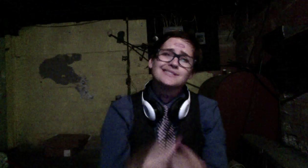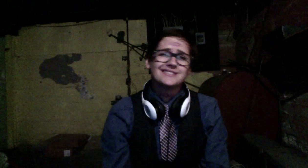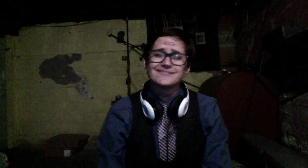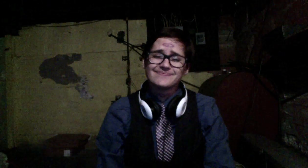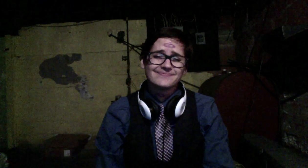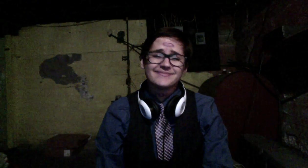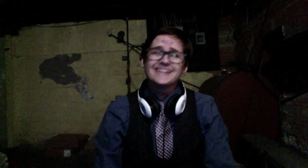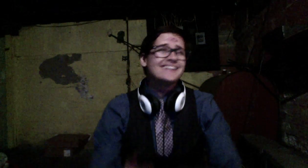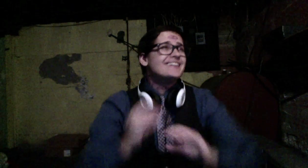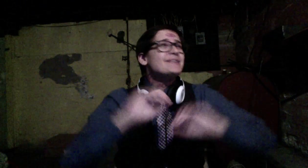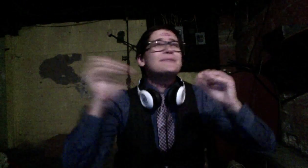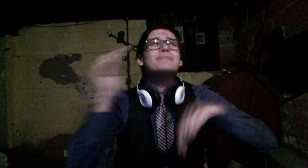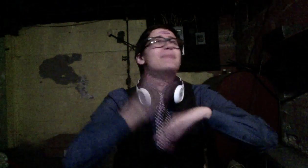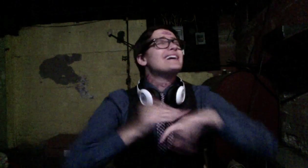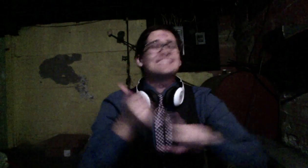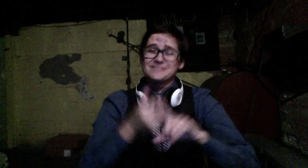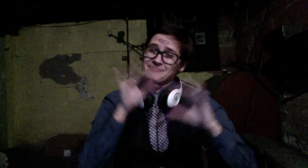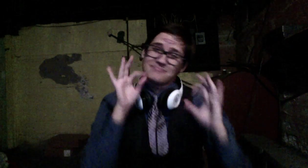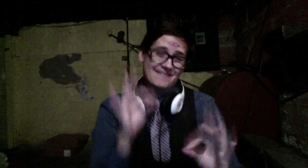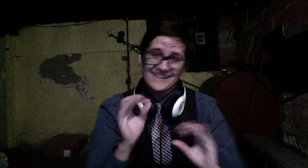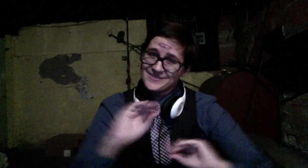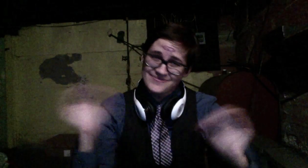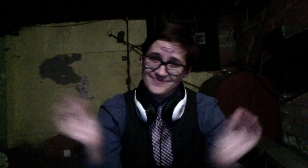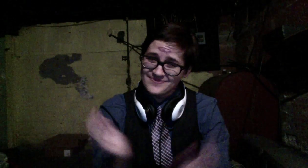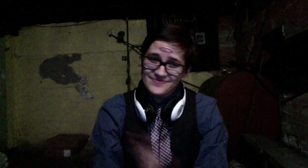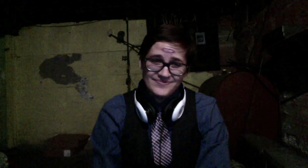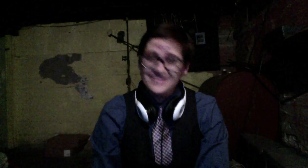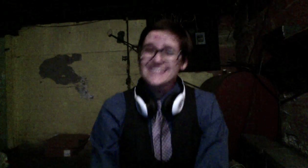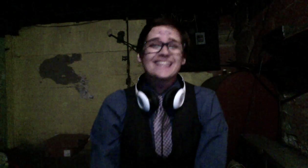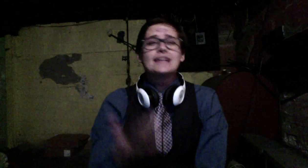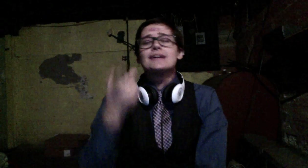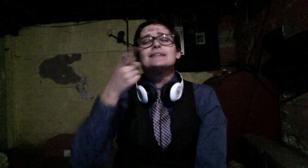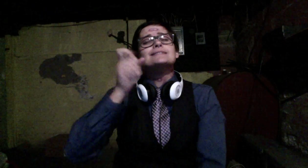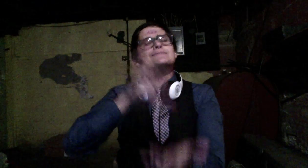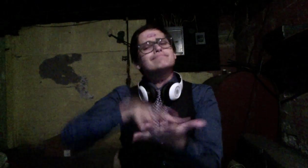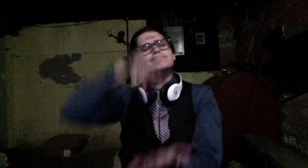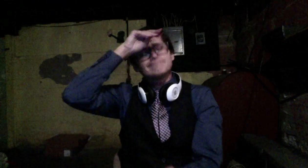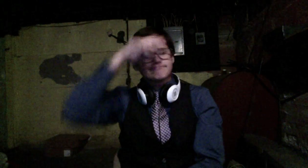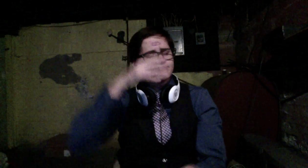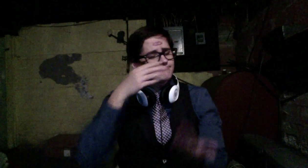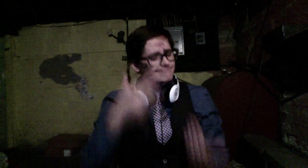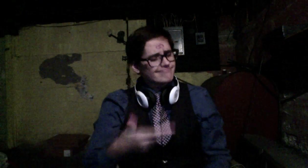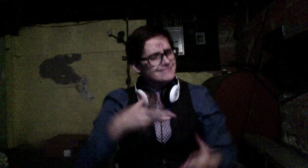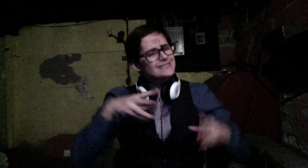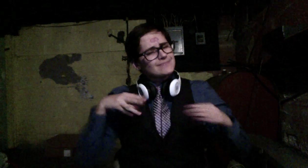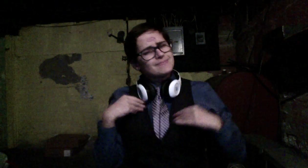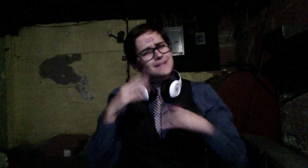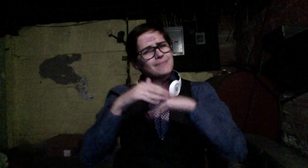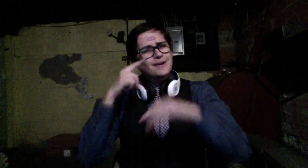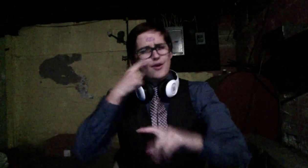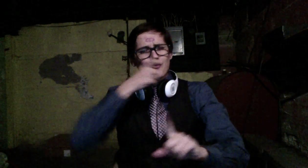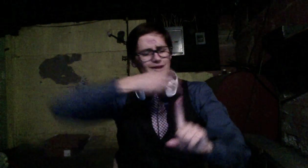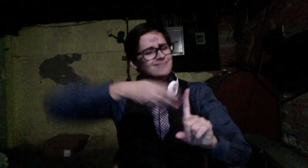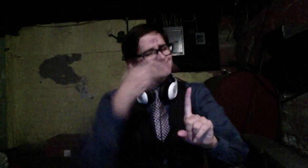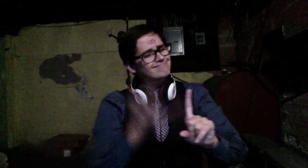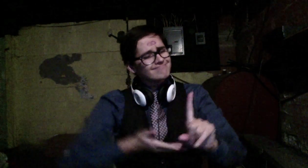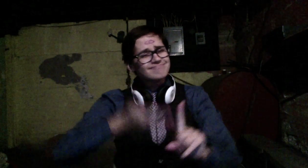REMEMBER NOTHING PET ITSELF PERFECT NOTHING YOU MUST LEARN GO-AHEAD ACCEPT PET FOR WHO HE-IS